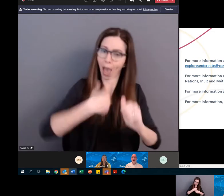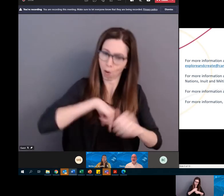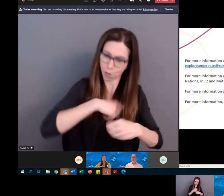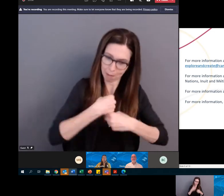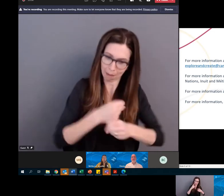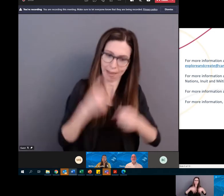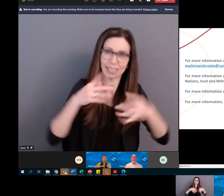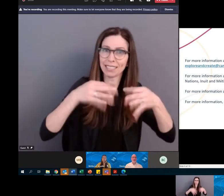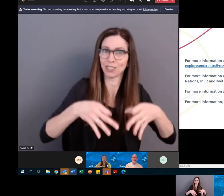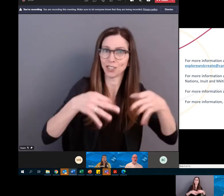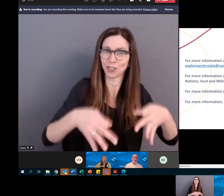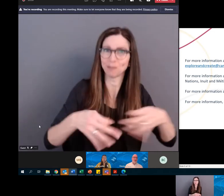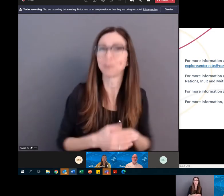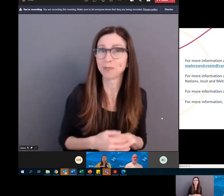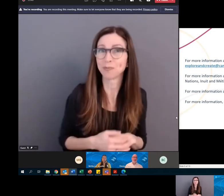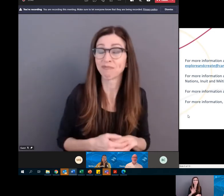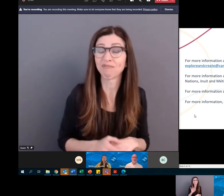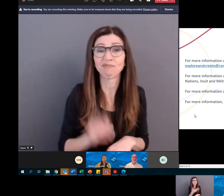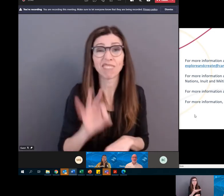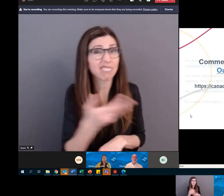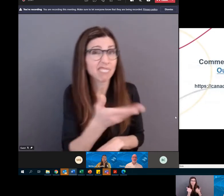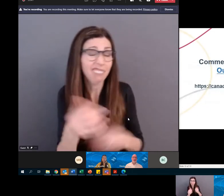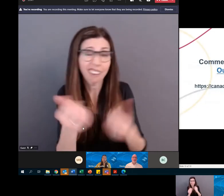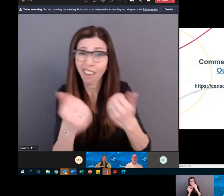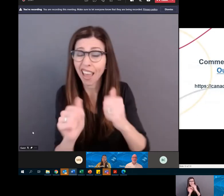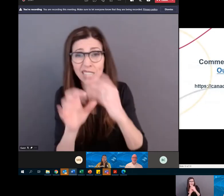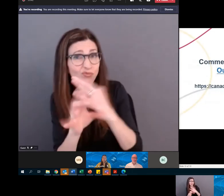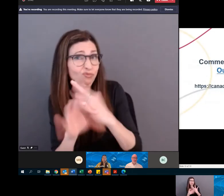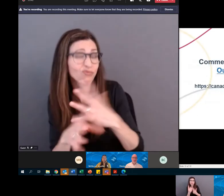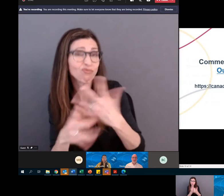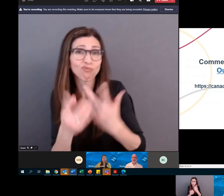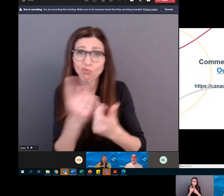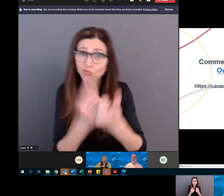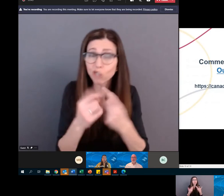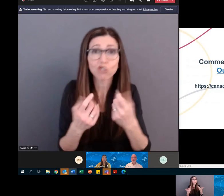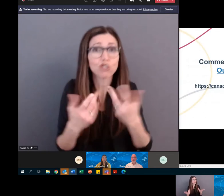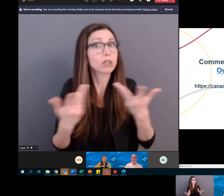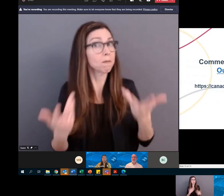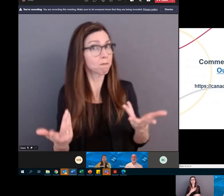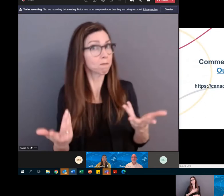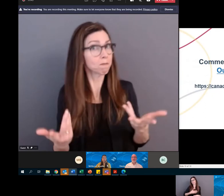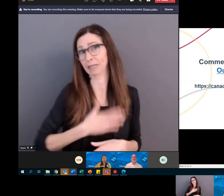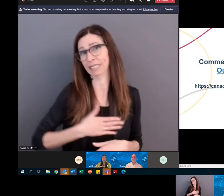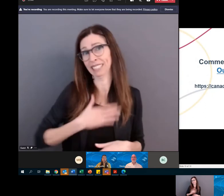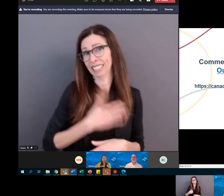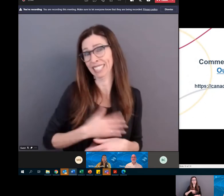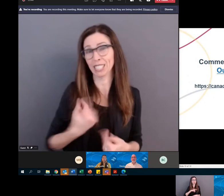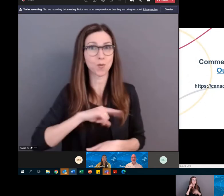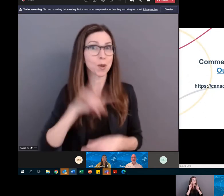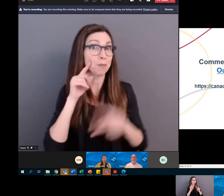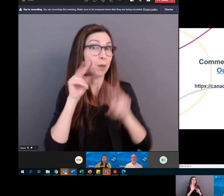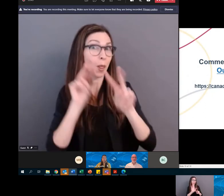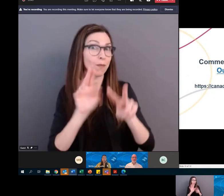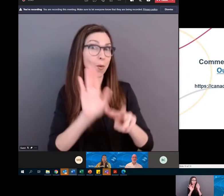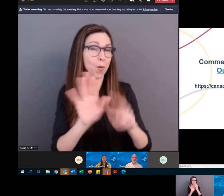if you have any comments or questions about our outreach presentation, please, we'd love to hear about that. So,